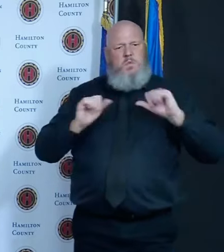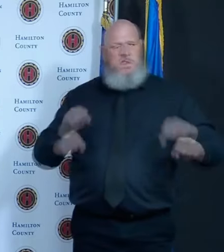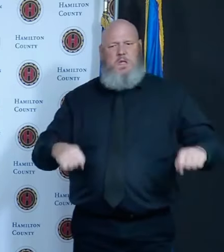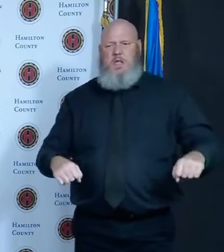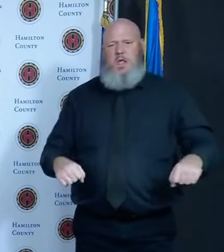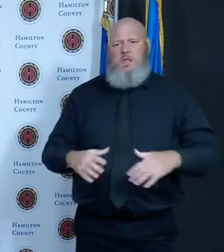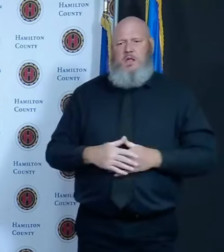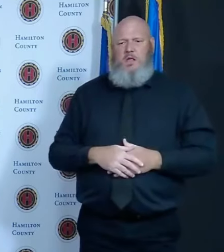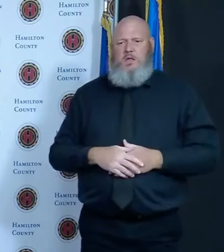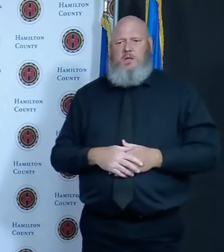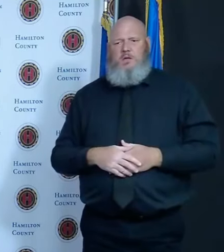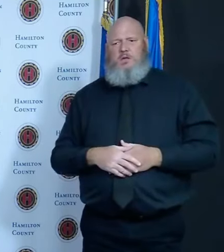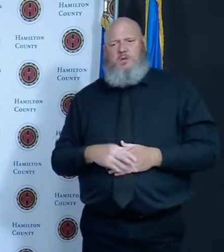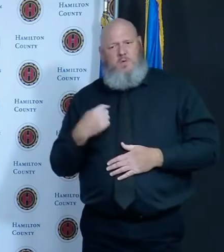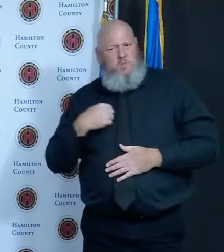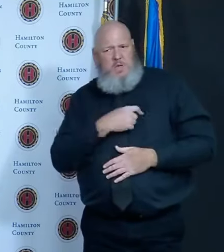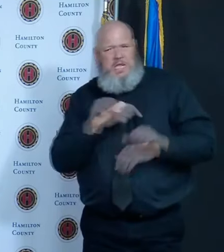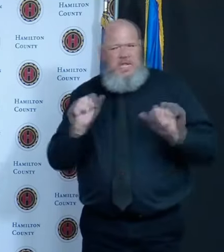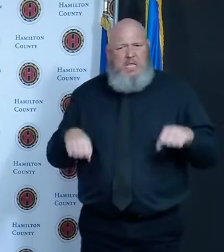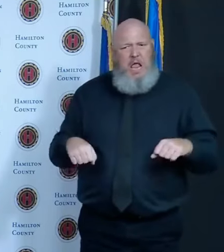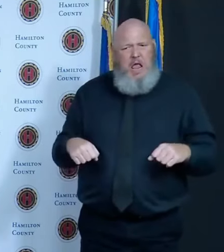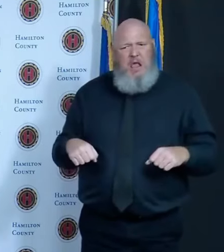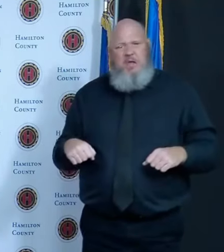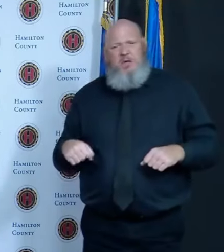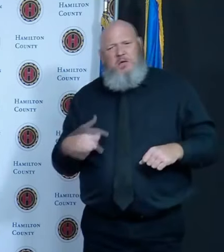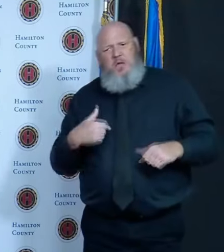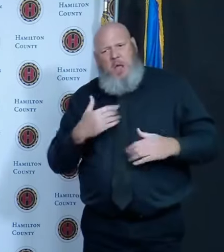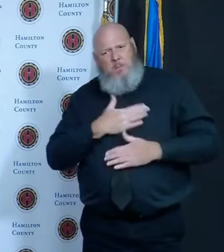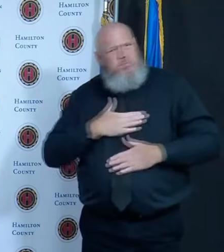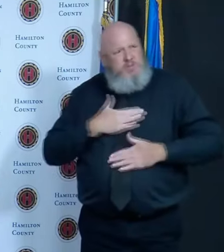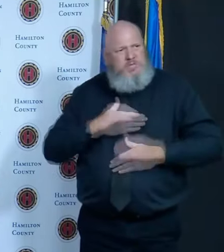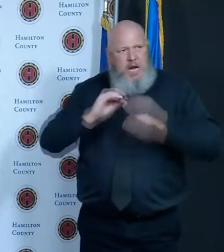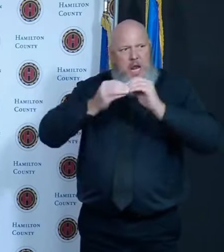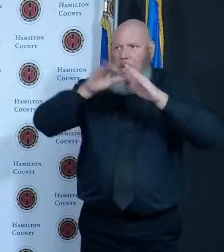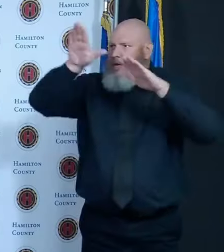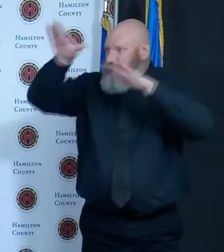flattening of the curve whether I'm sure it was impacted because we've all stayed